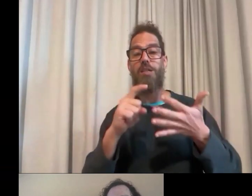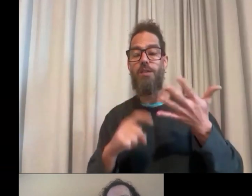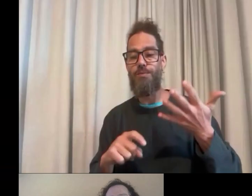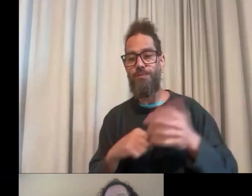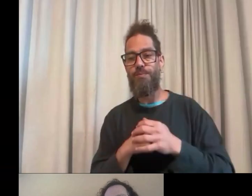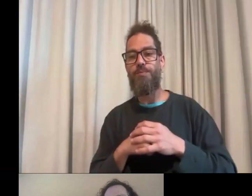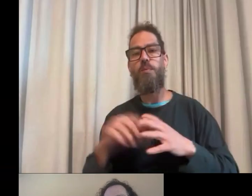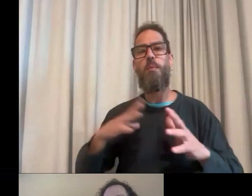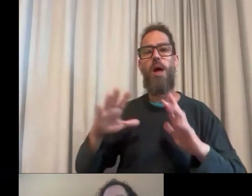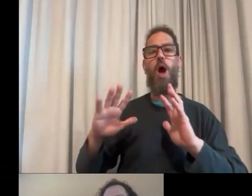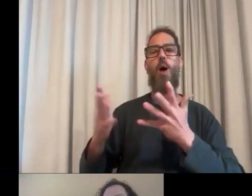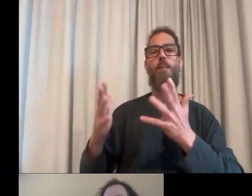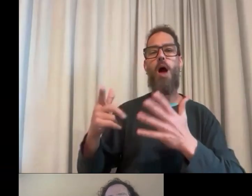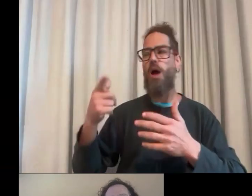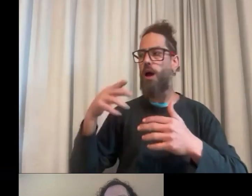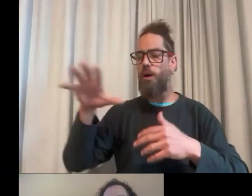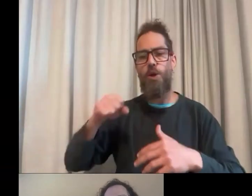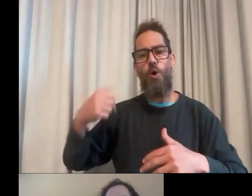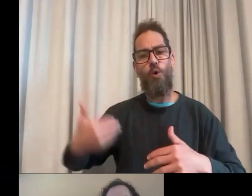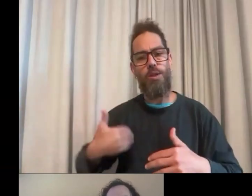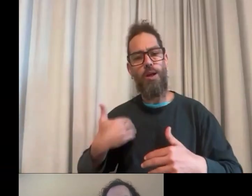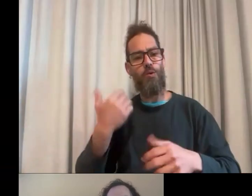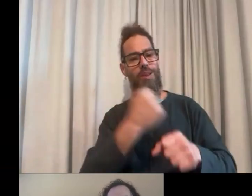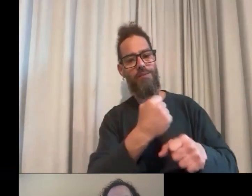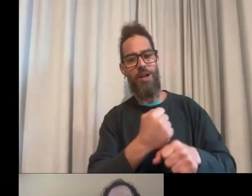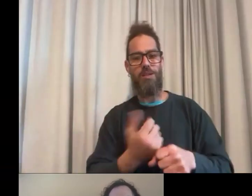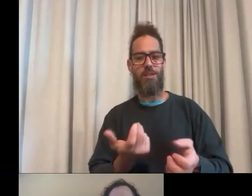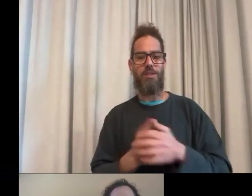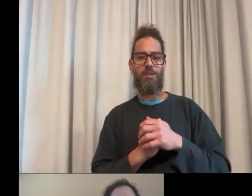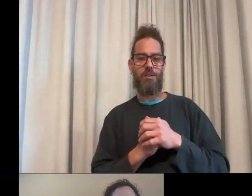So I'm suggesting start thinking about 2.2 AA perhaps from the get go.